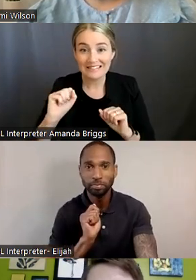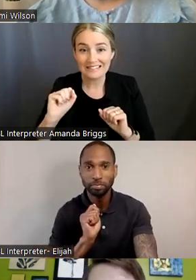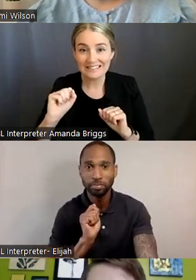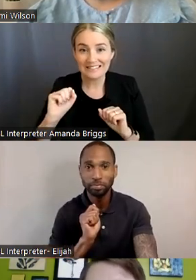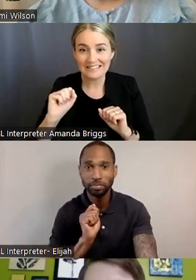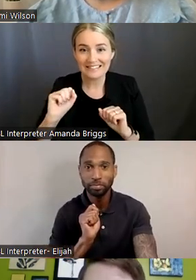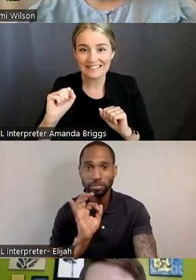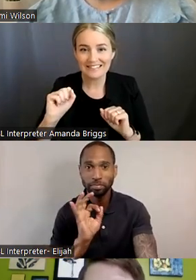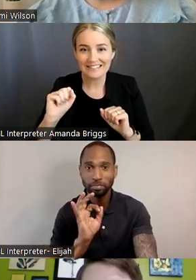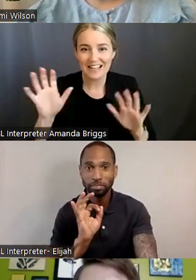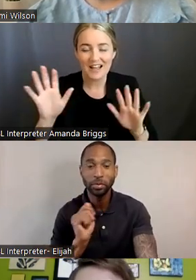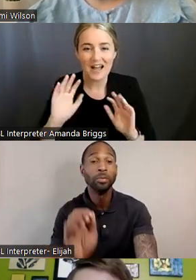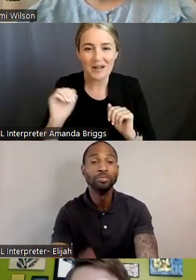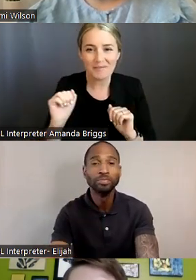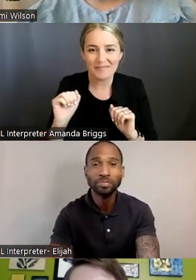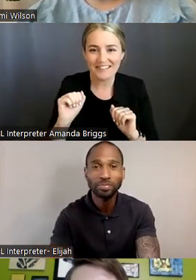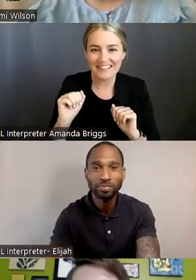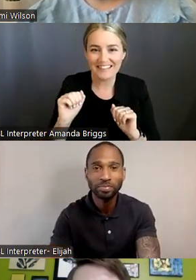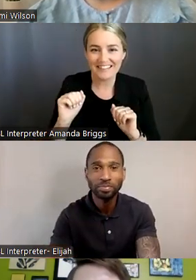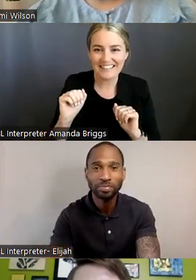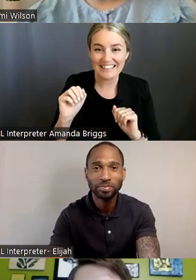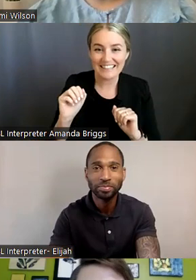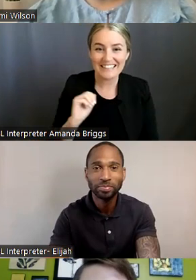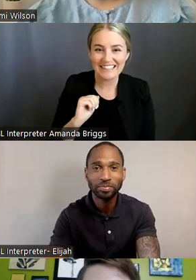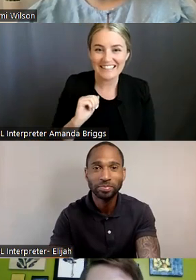Sorry I didn't know if that was my internet connection,